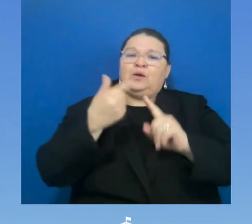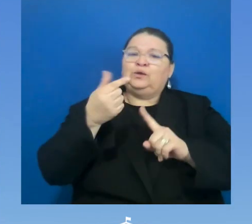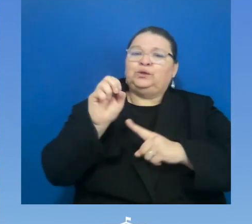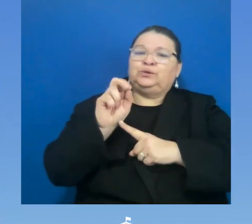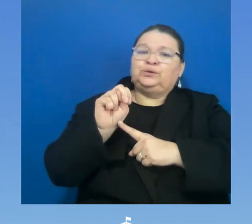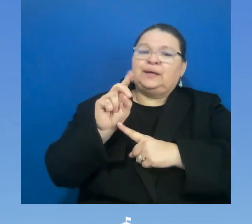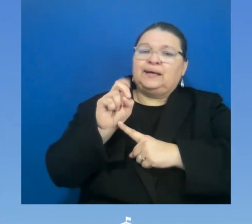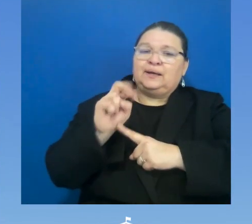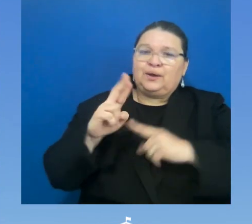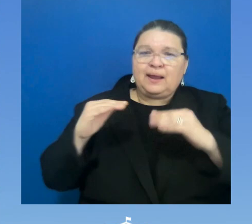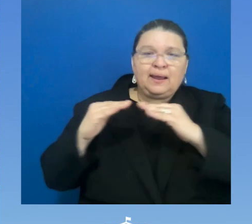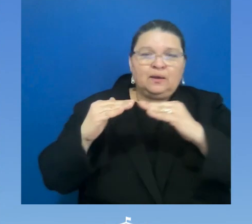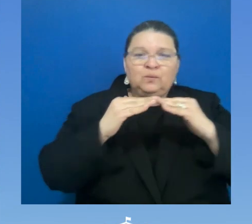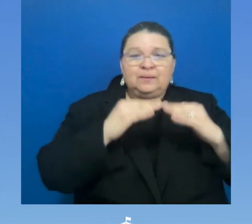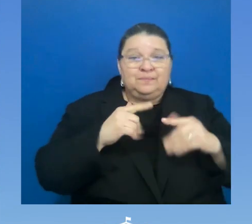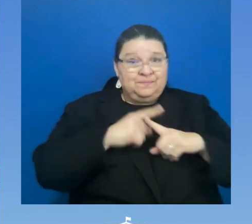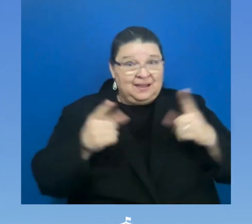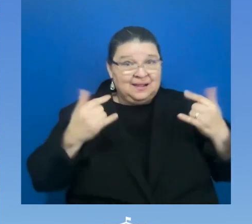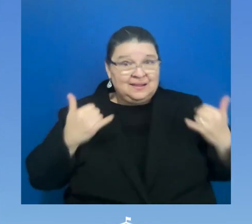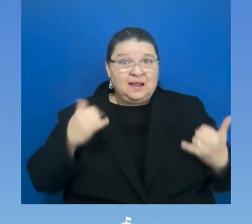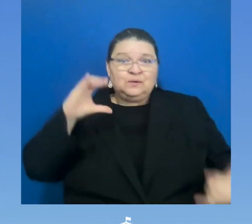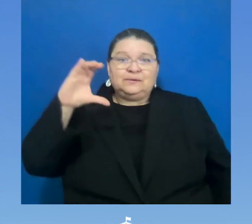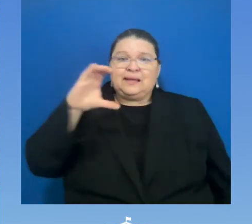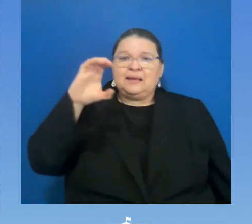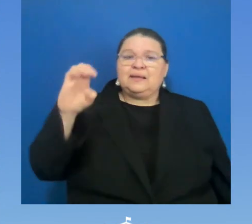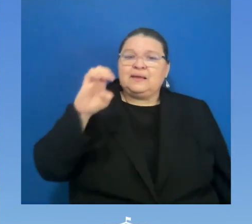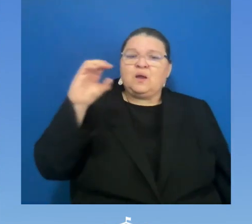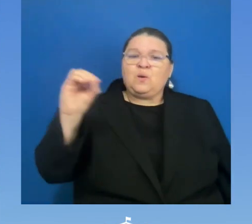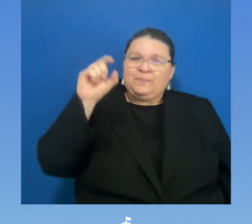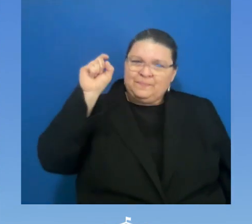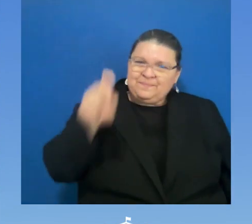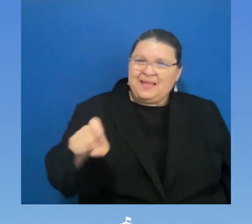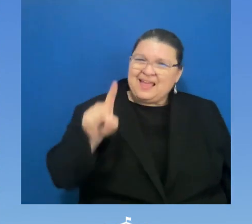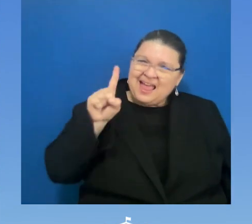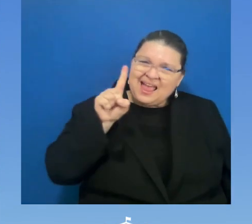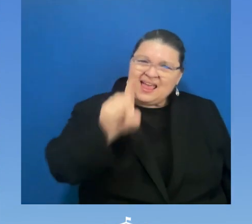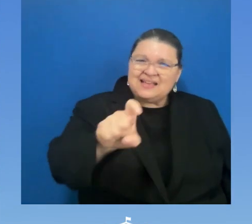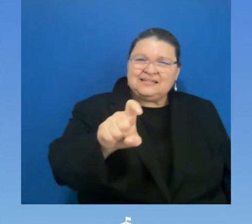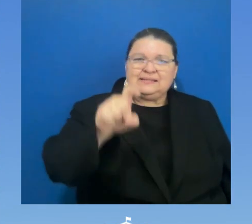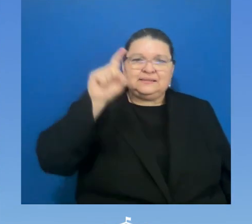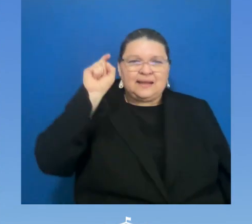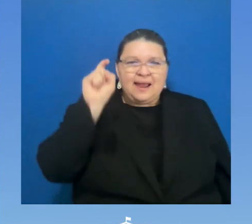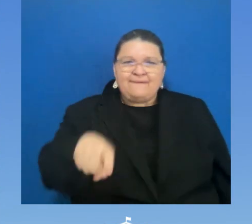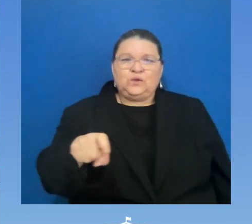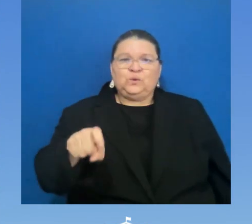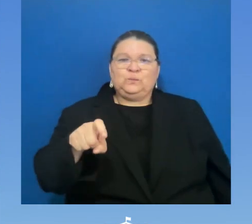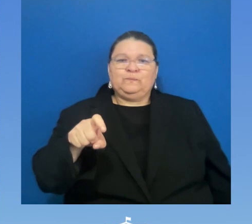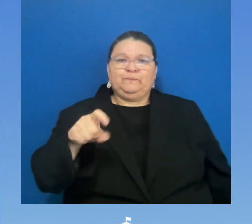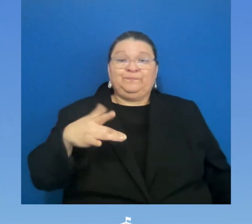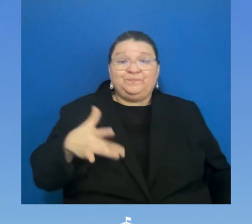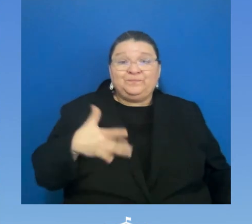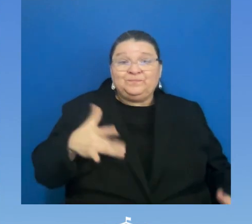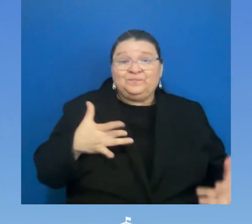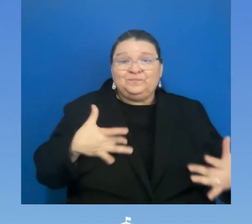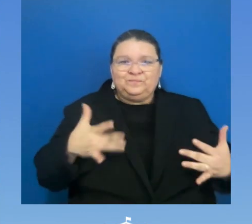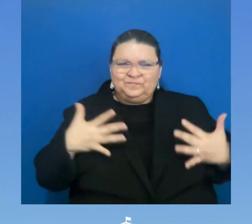They have to ask the question, they have to get through that fear. And that's the number one thing every CEO can do. And I'm sure that Sonia will agree